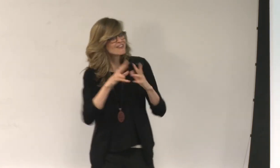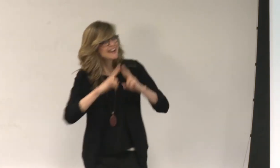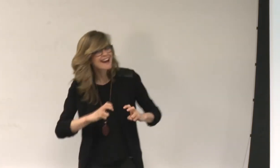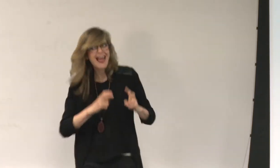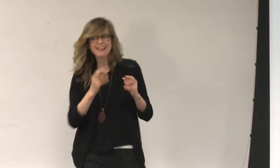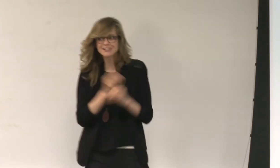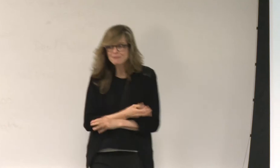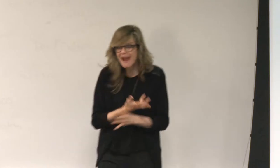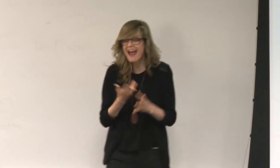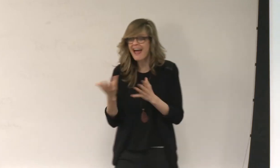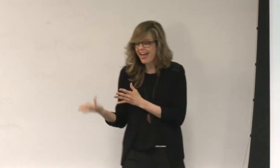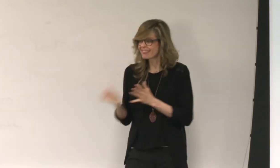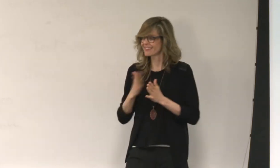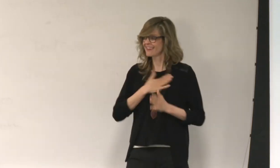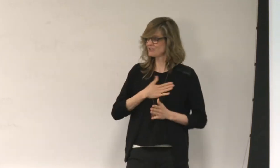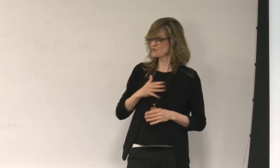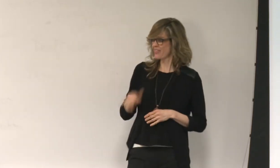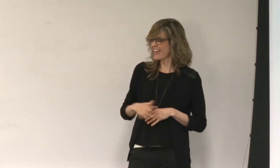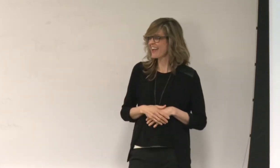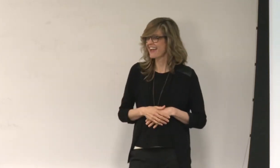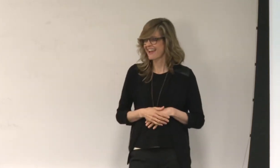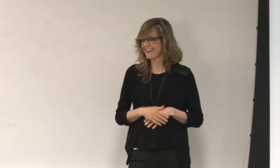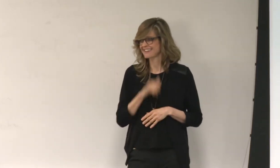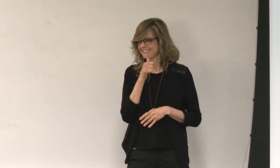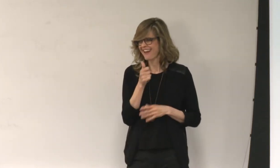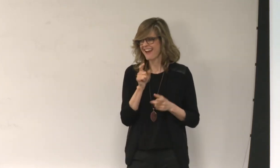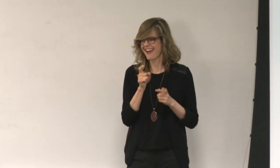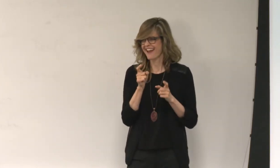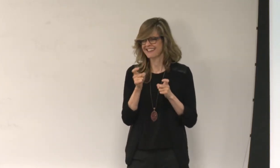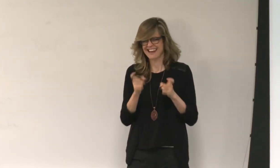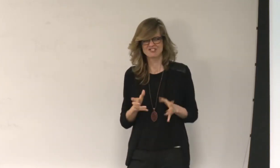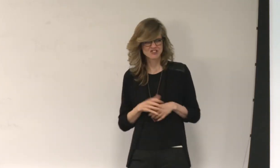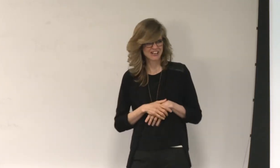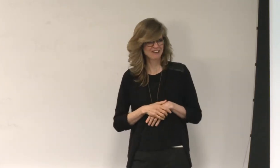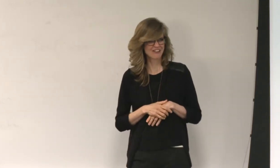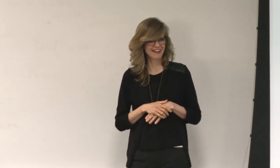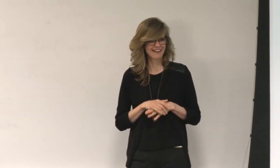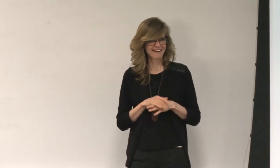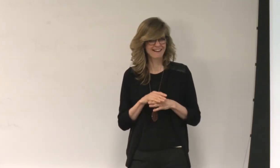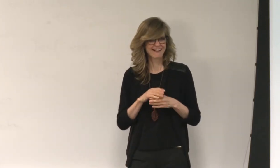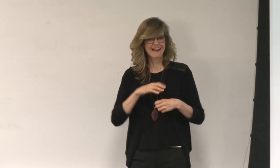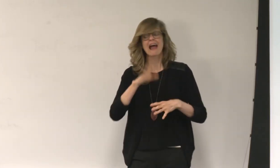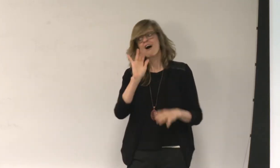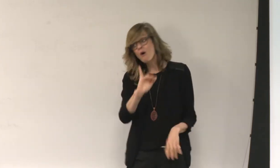TO BECOME A MANAGER, BUT I REALLY ENJOYED MATH AND THE ENGINEERING TYPE OF WORK, NOT SUPERVISING.